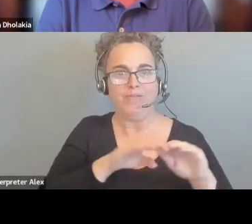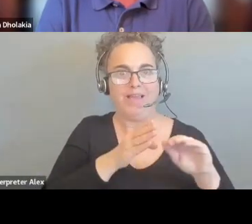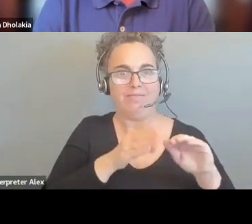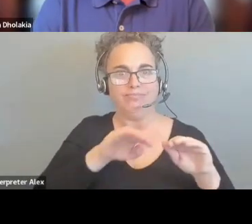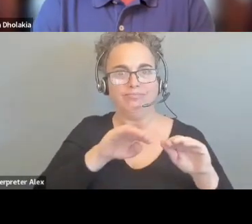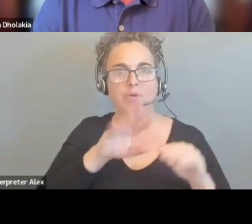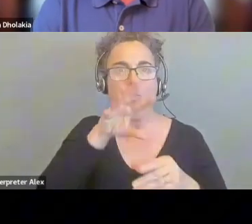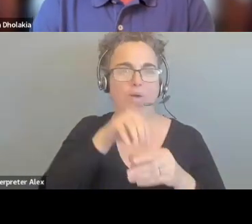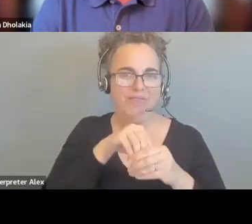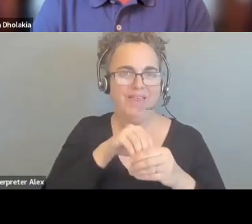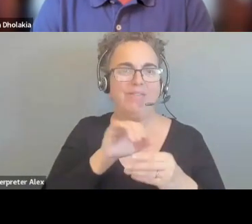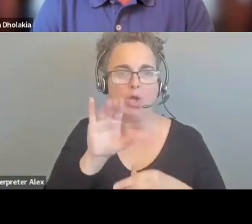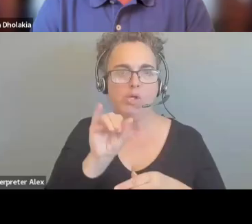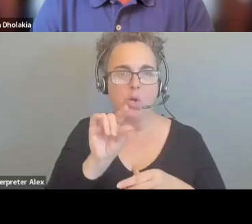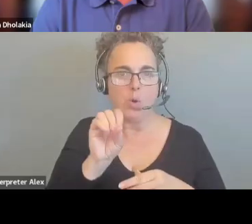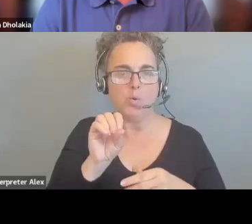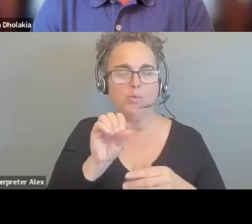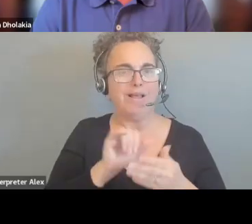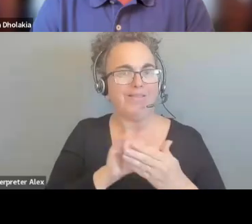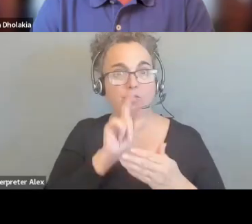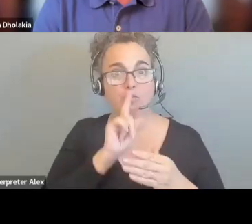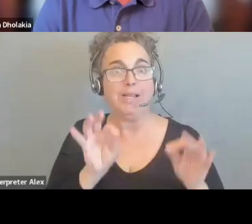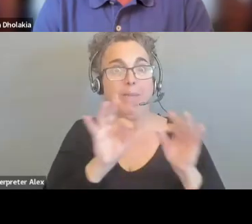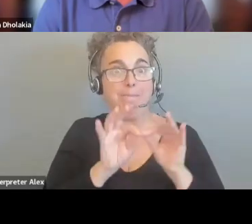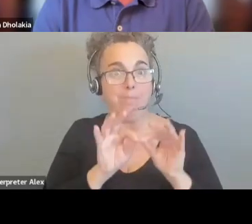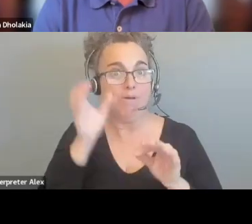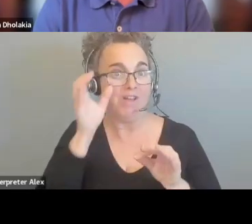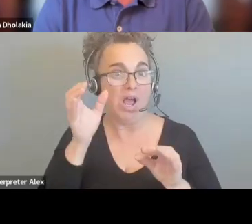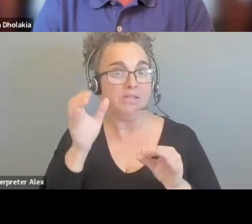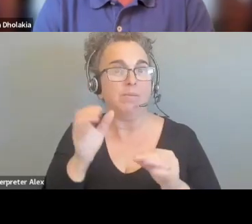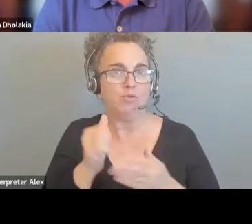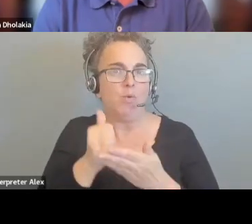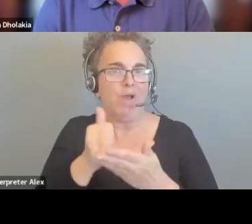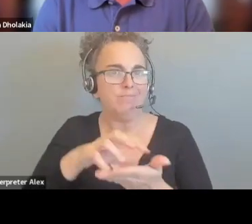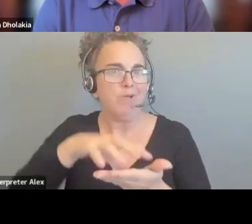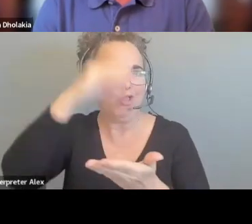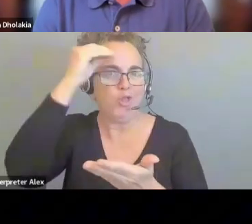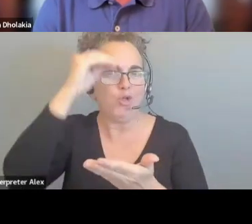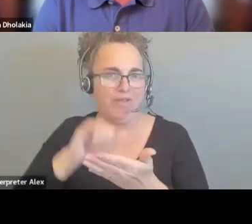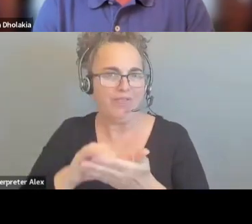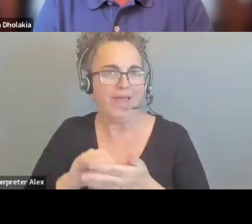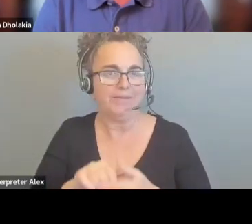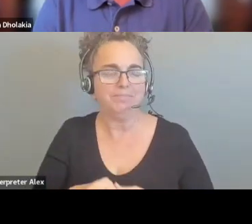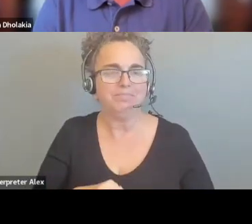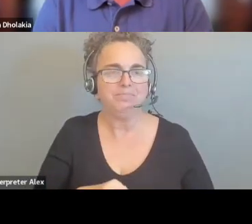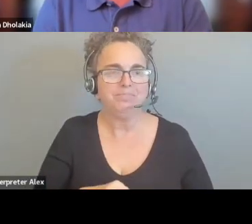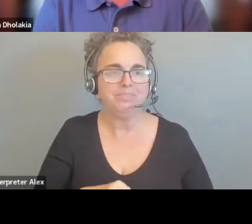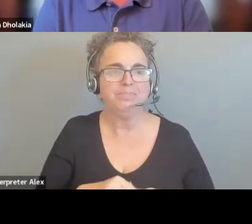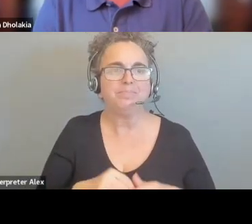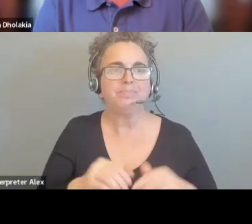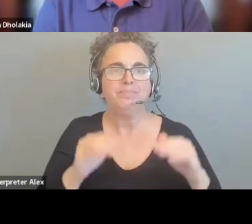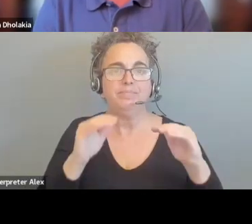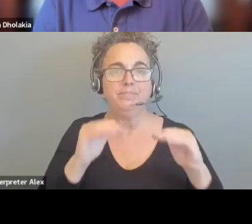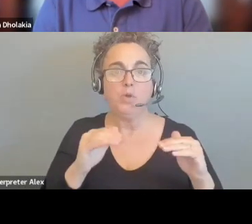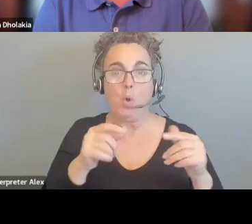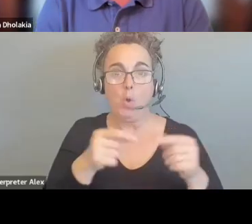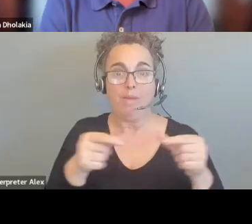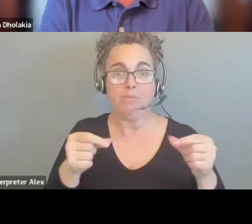structure, which is a really important concept in learning that. In addition, on the blocks they have a raised edge which allows